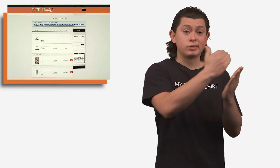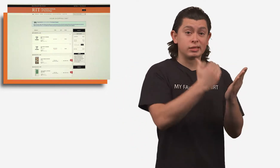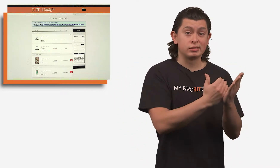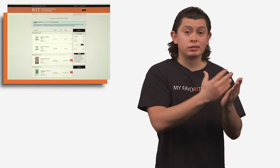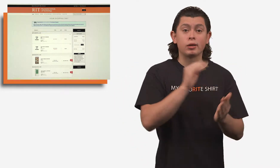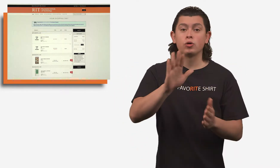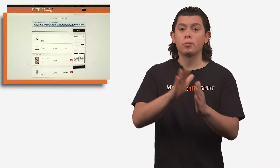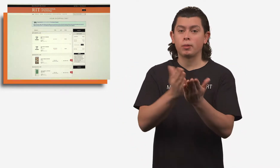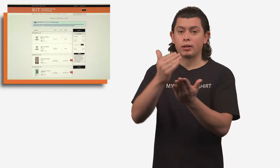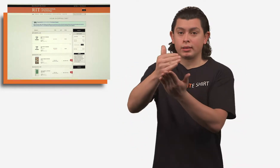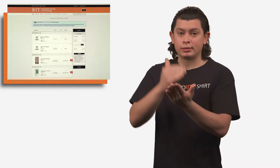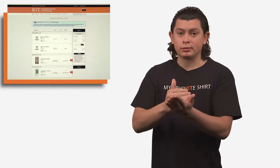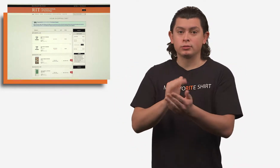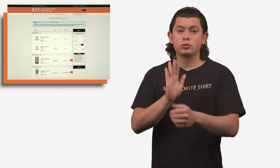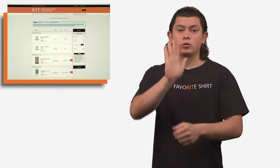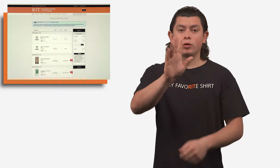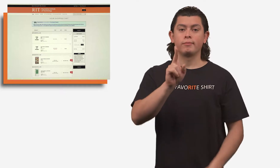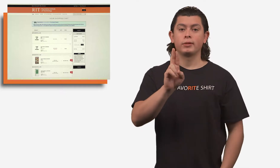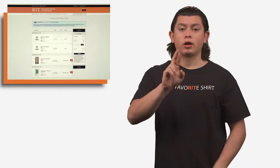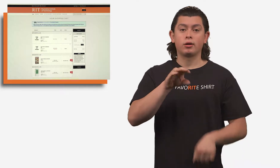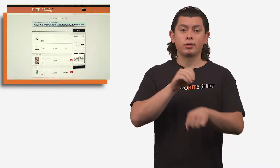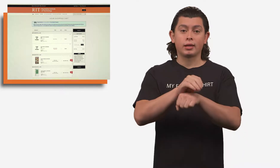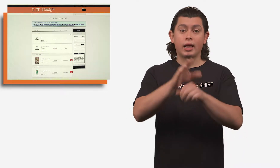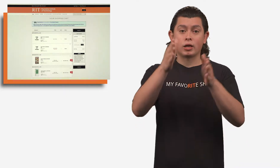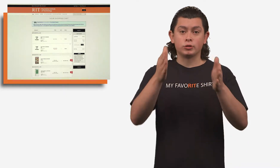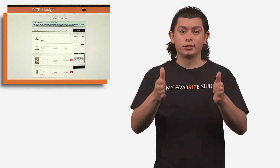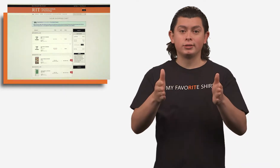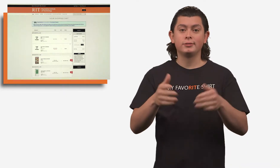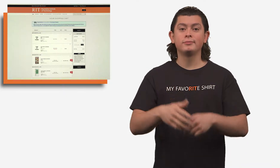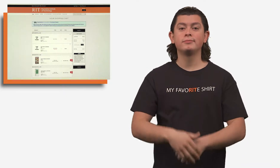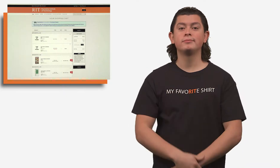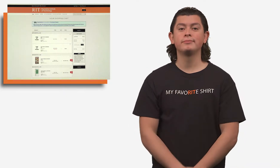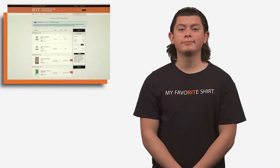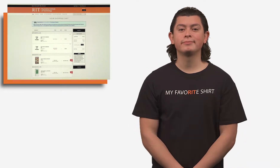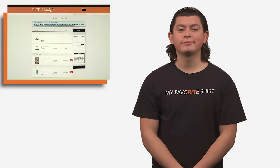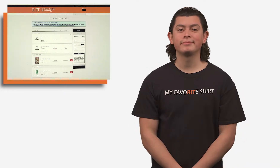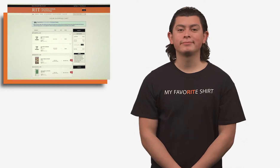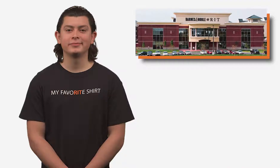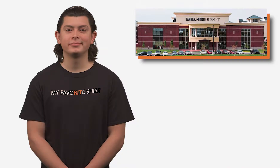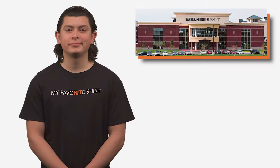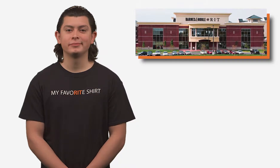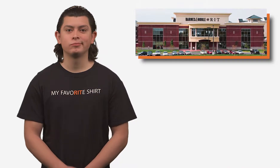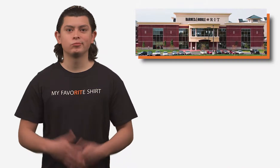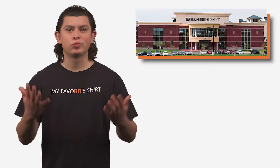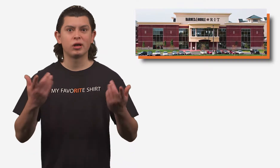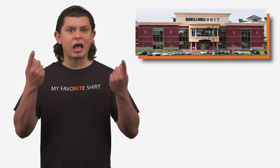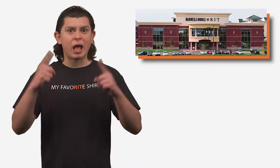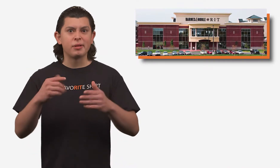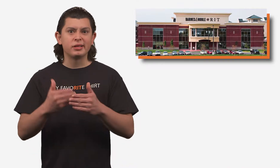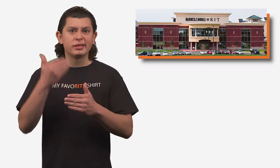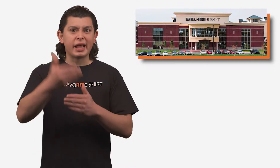AND SEND BOTH THIS LIST AND YOUR BOOKLIST TO YOUR VR COUNSELOR.